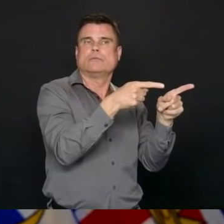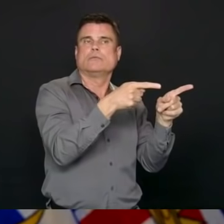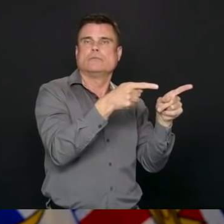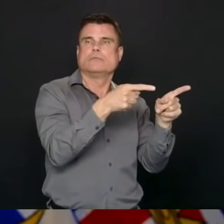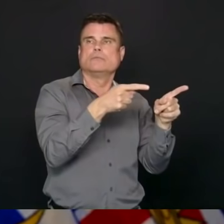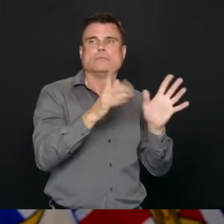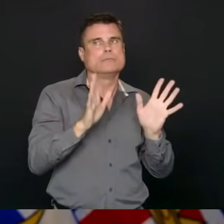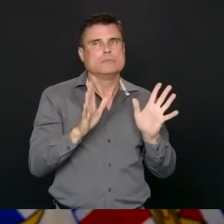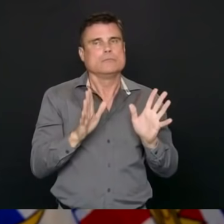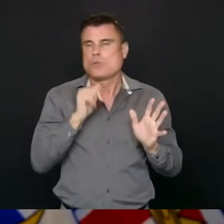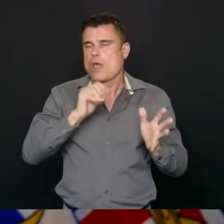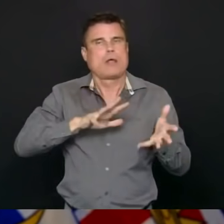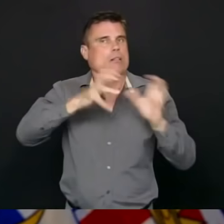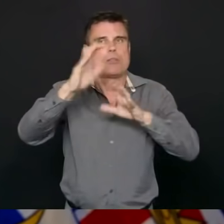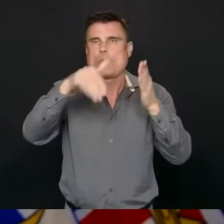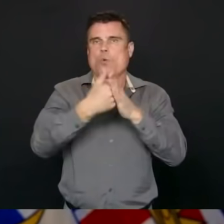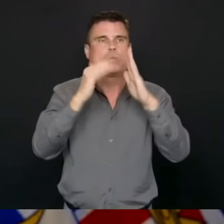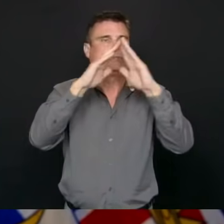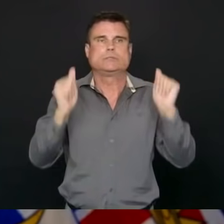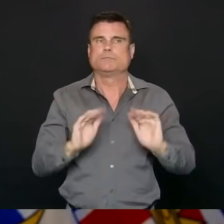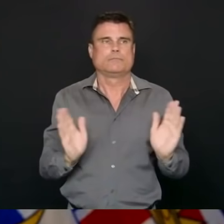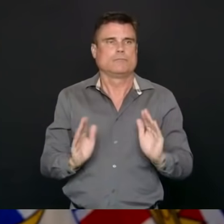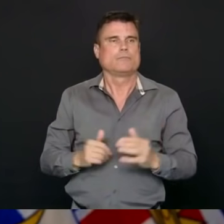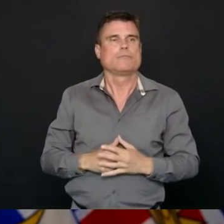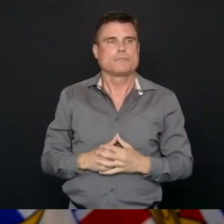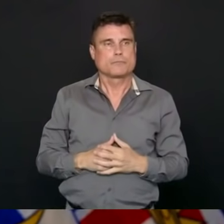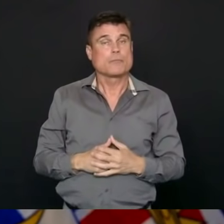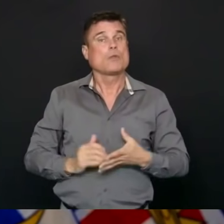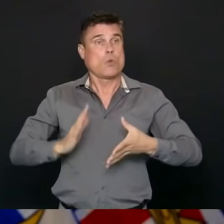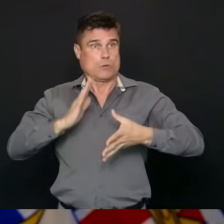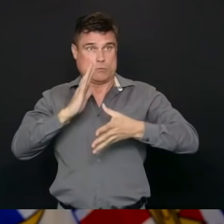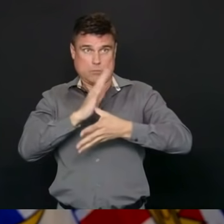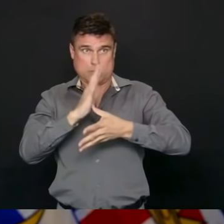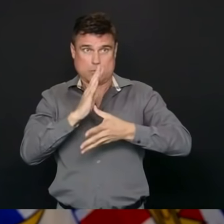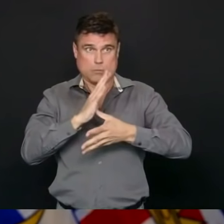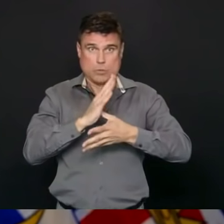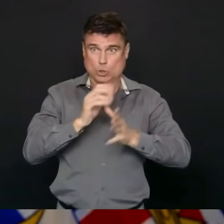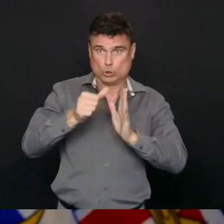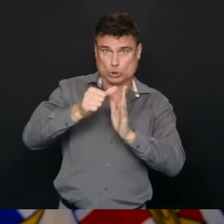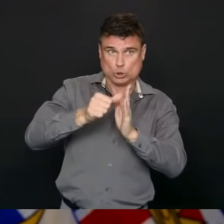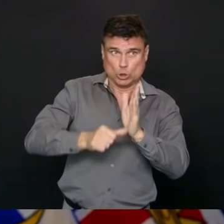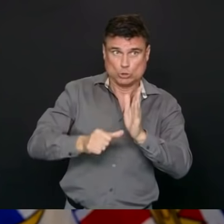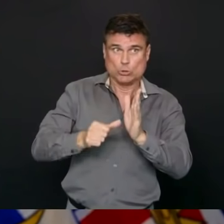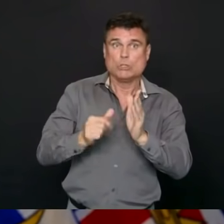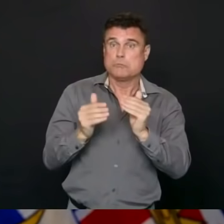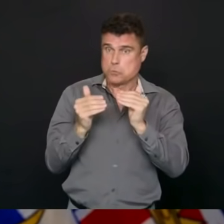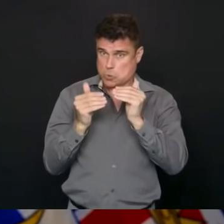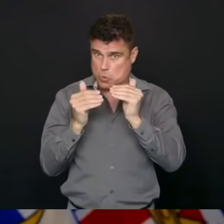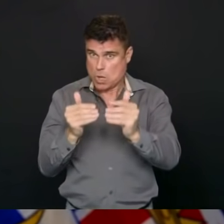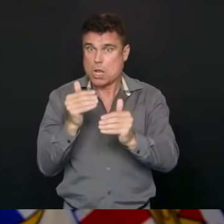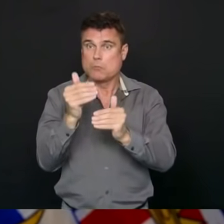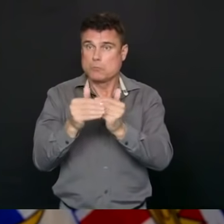it safely for everybody so surgery can wrap up and people can get all of the care they need in a safe way.